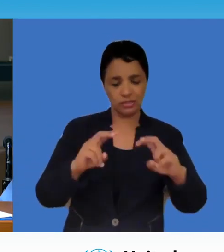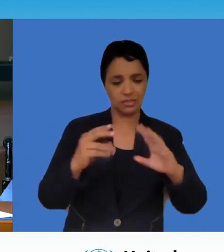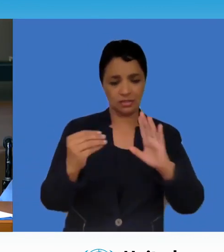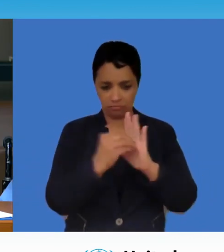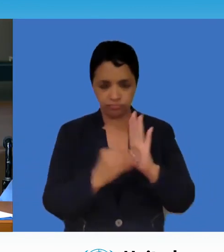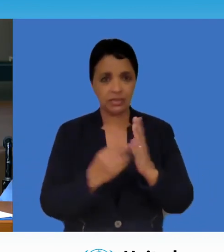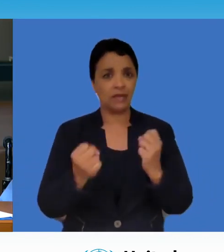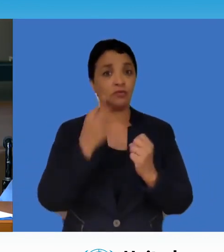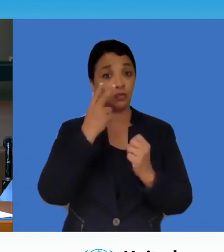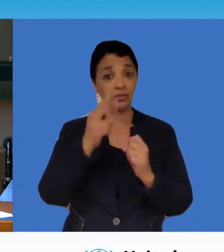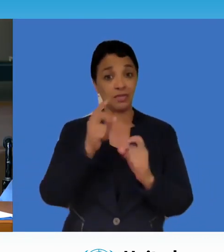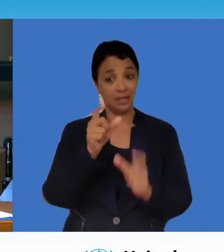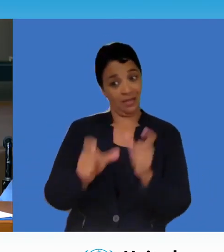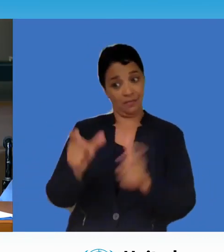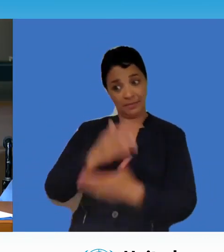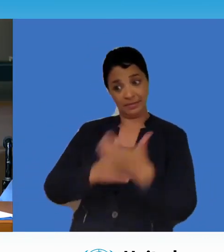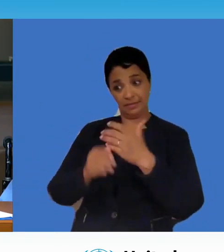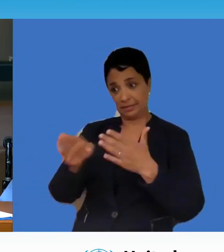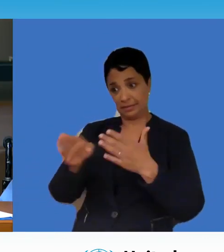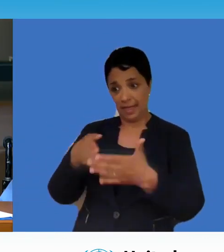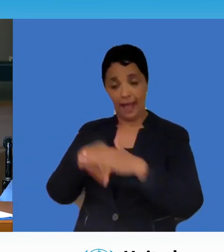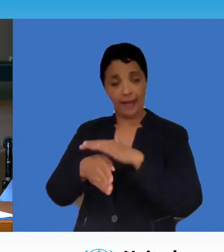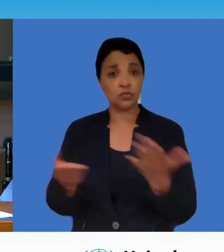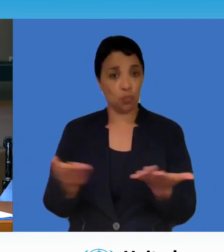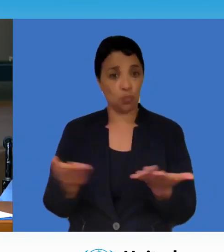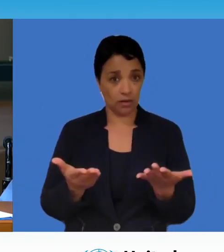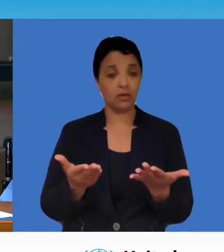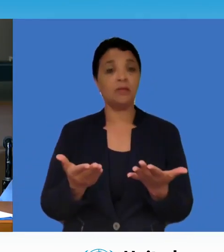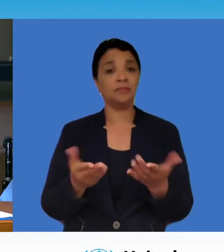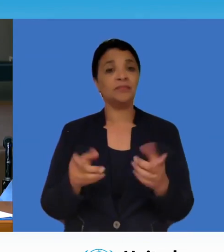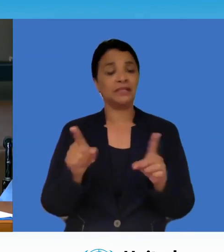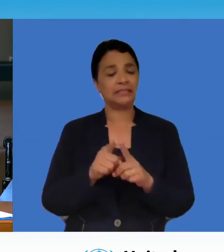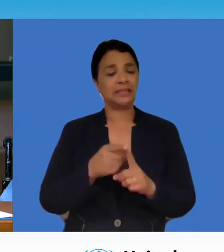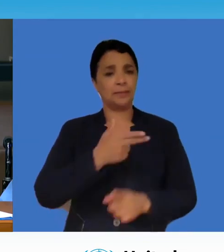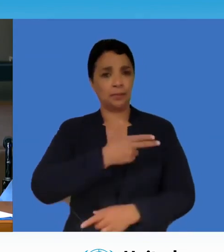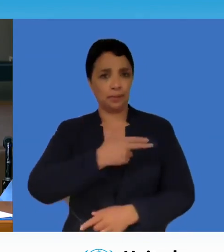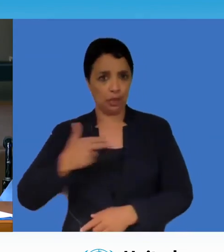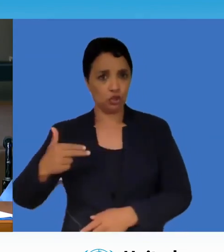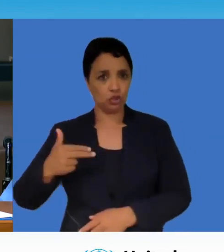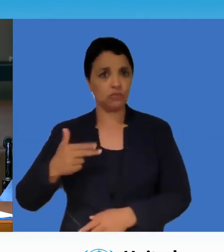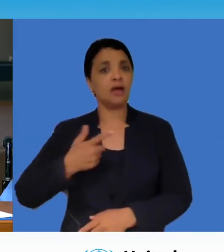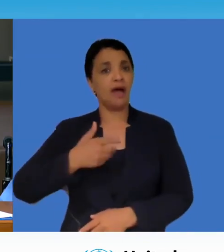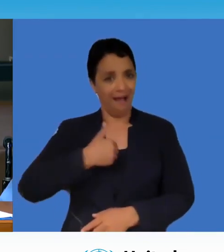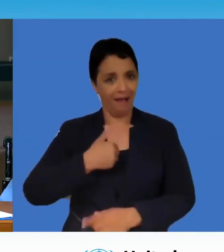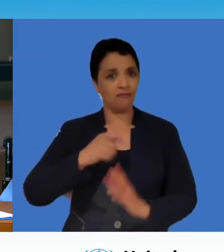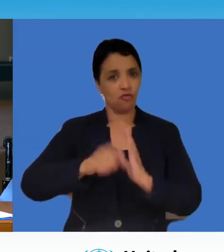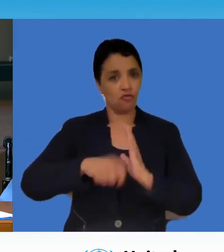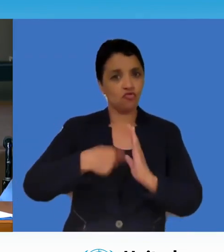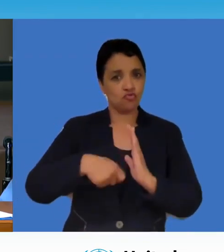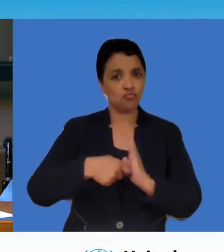Services for people uh access to persons with disabilities and similarly in Indonesia uh a